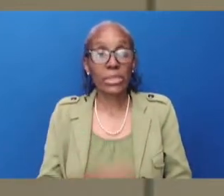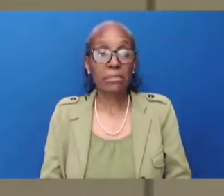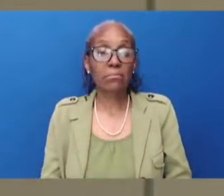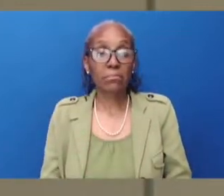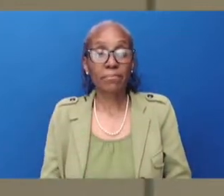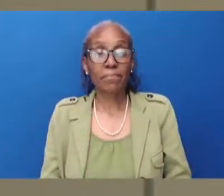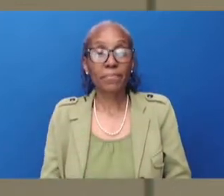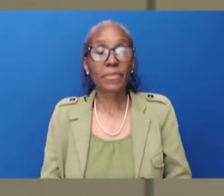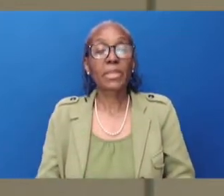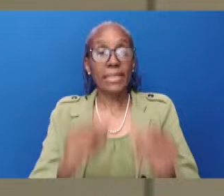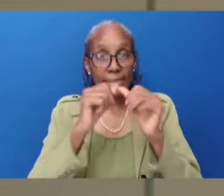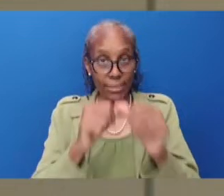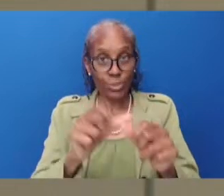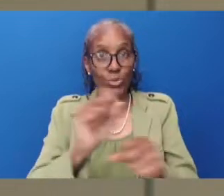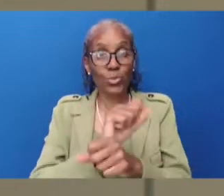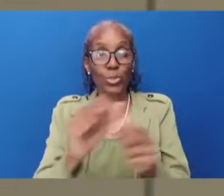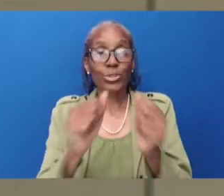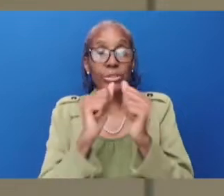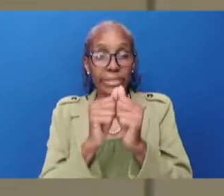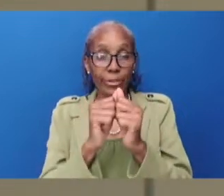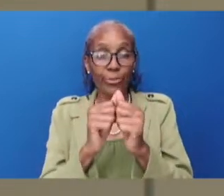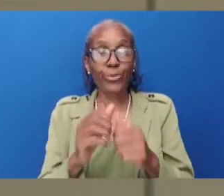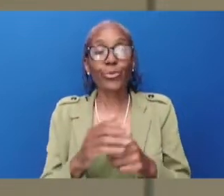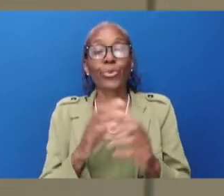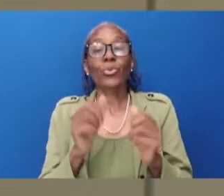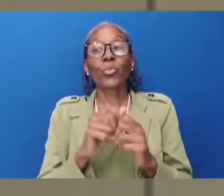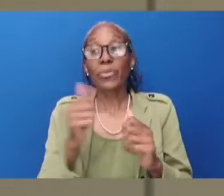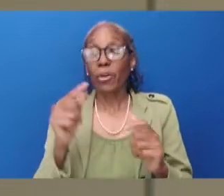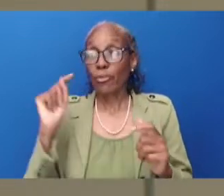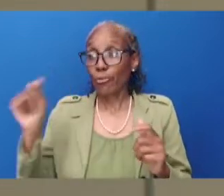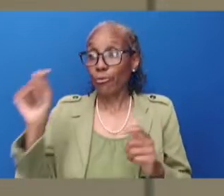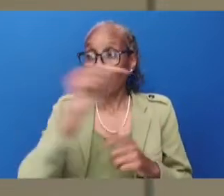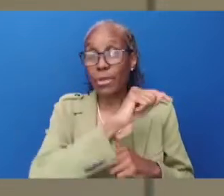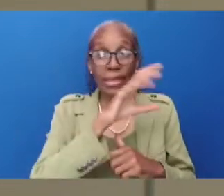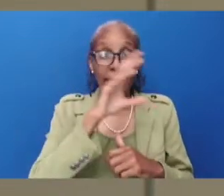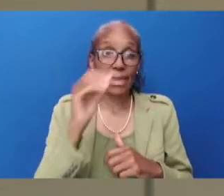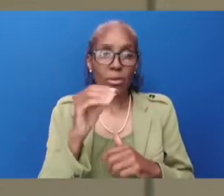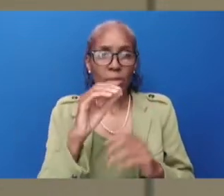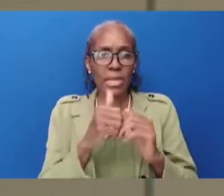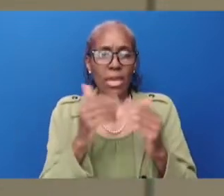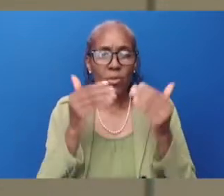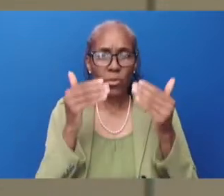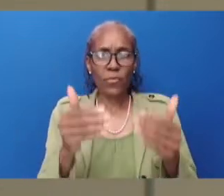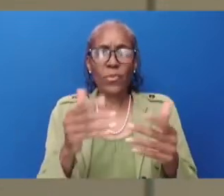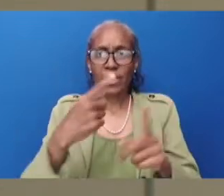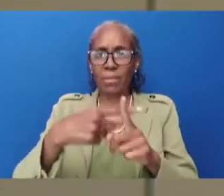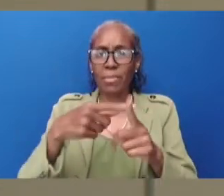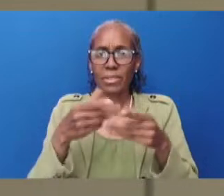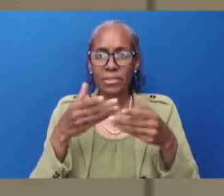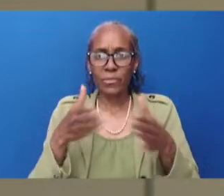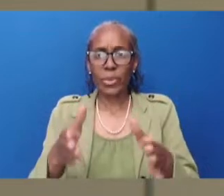BEST WAY POSSIBLE?